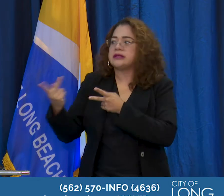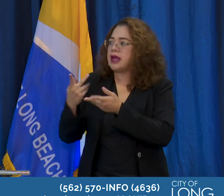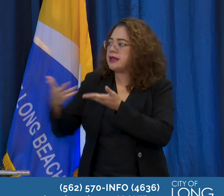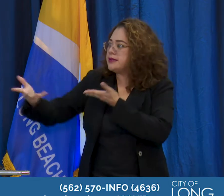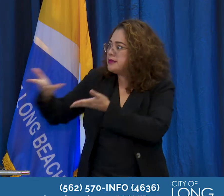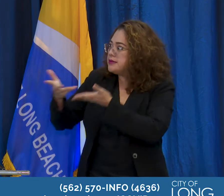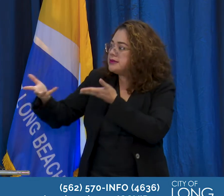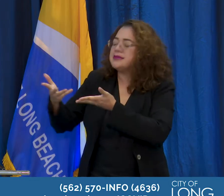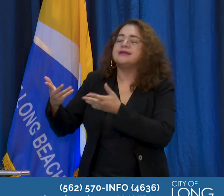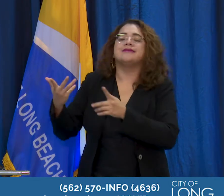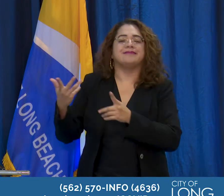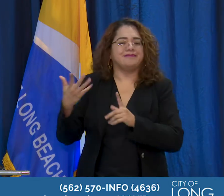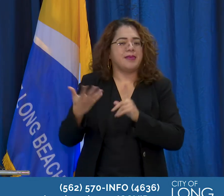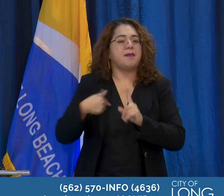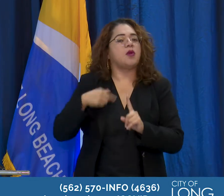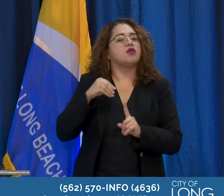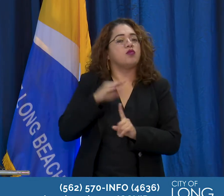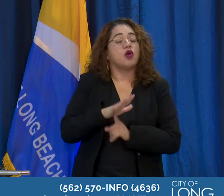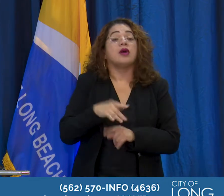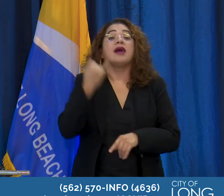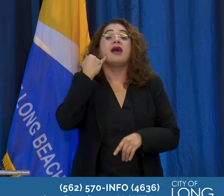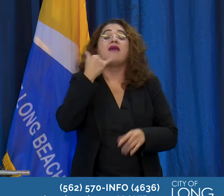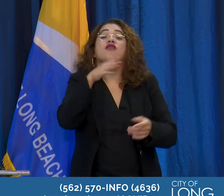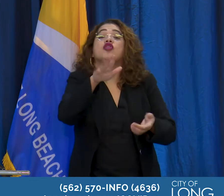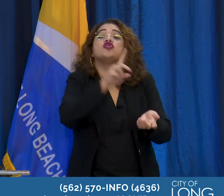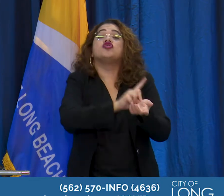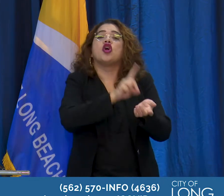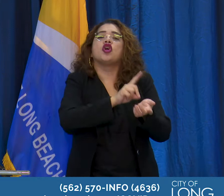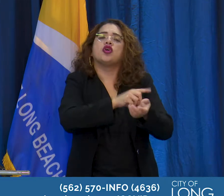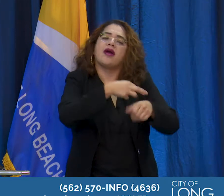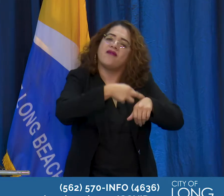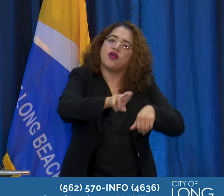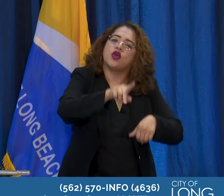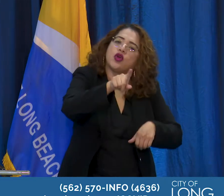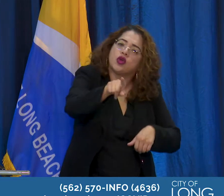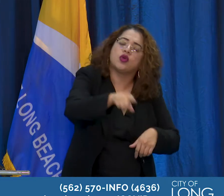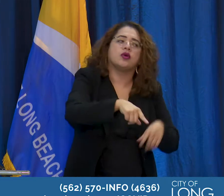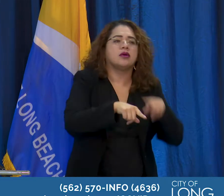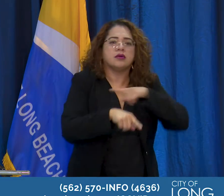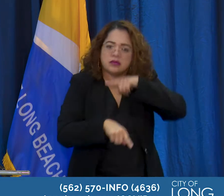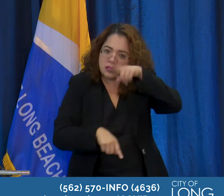referred to get testing by their healthcare provider or by the health department.